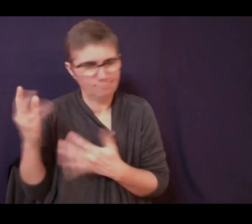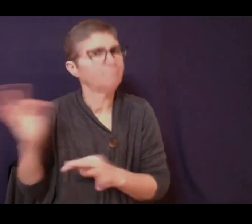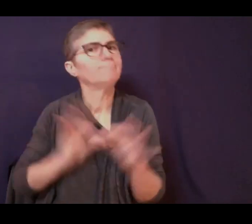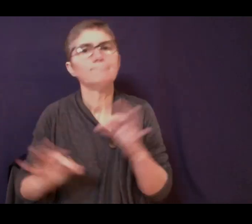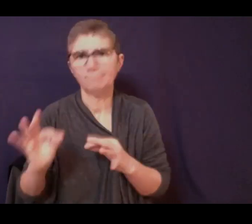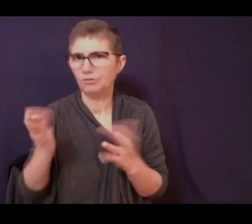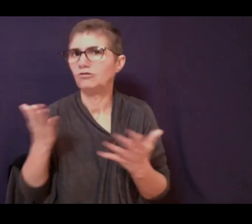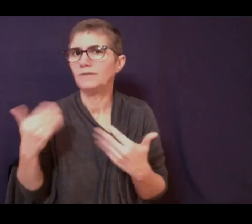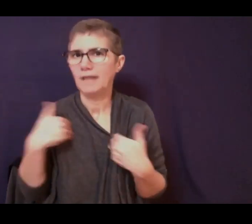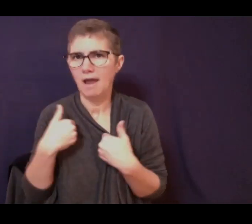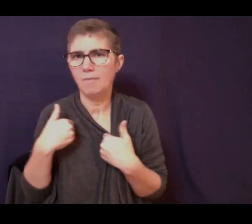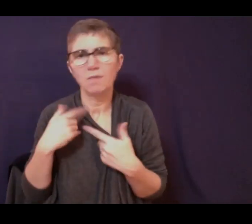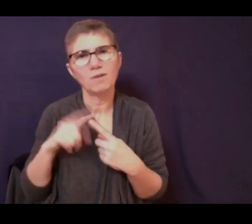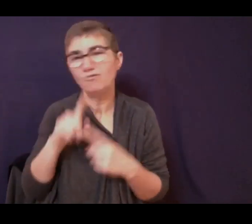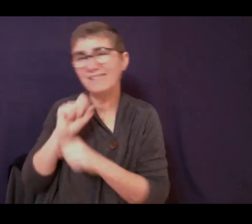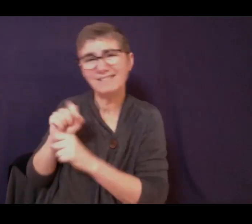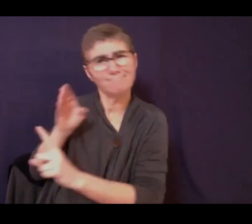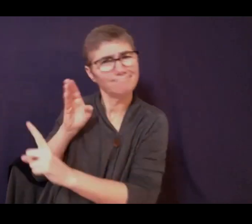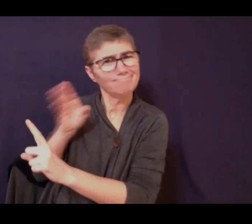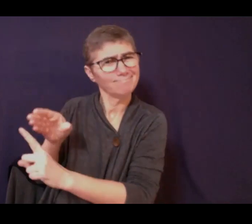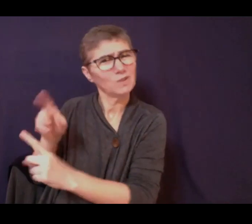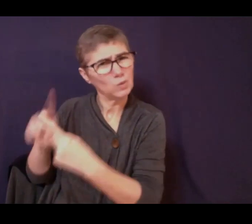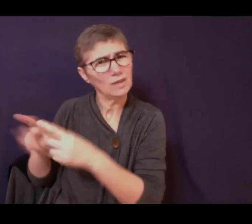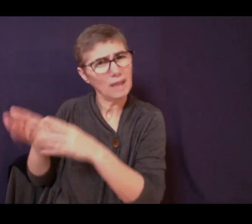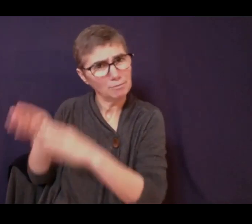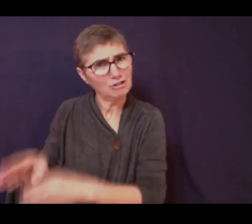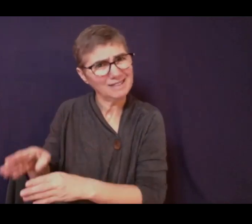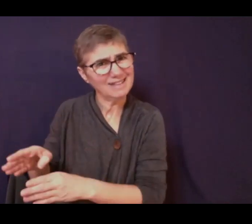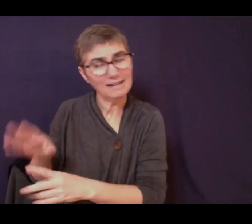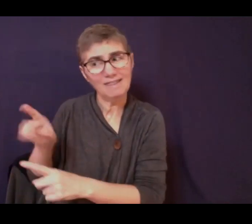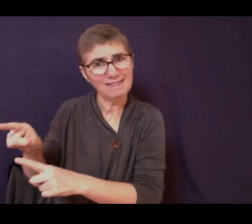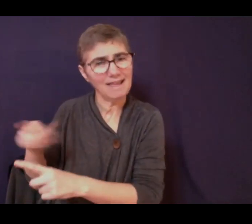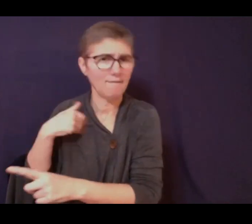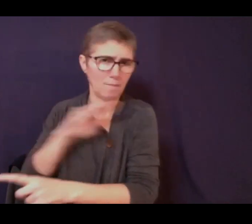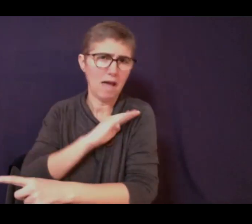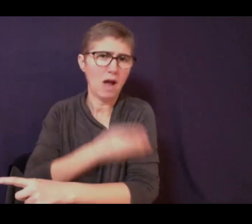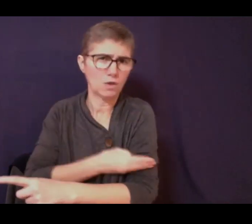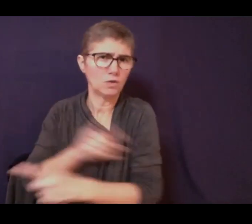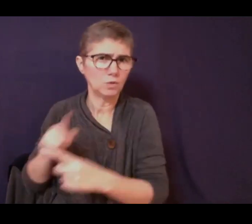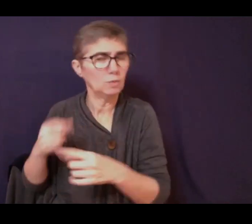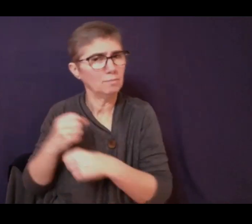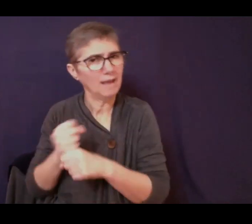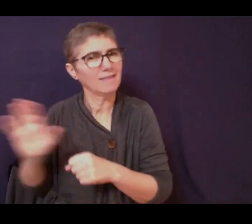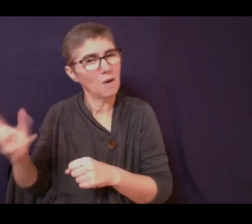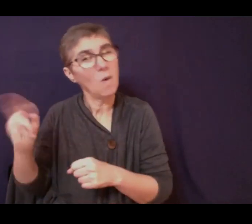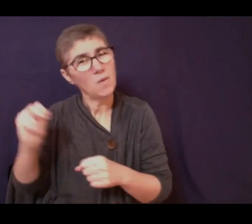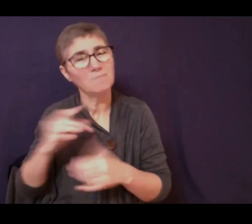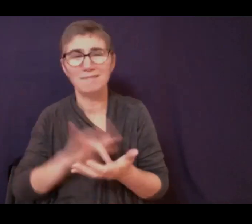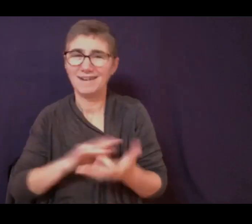know the individuals within the individual's power to make their own medical decisions and so they